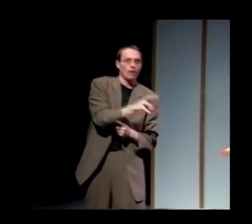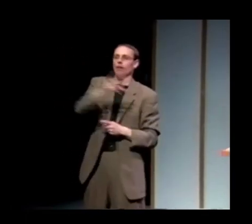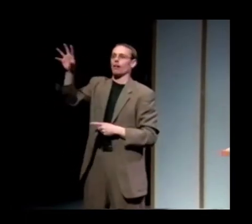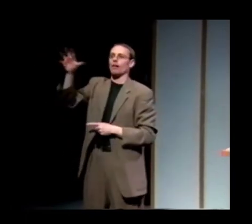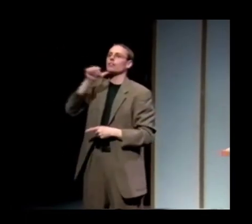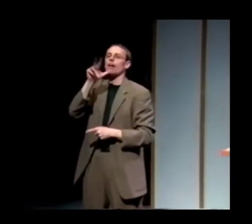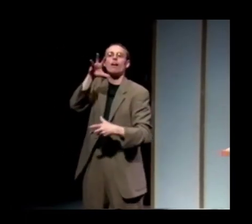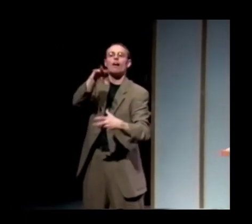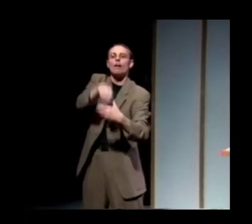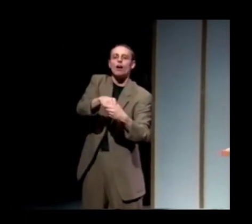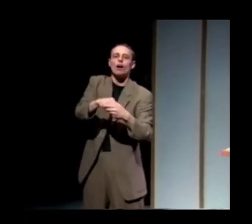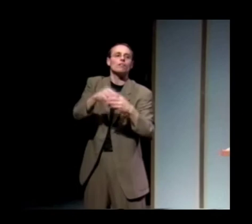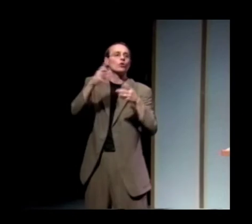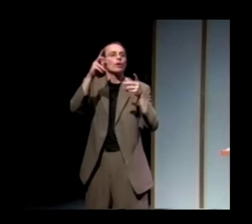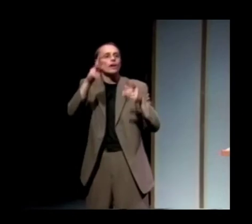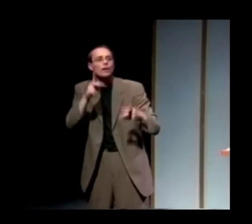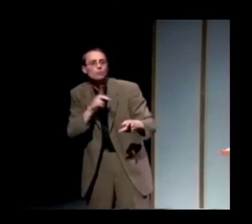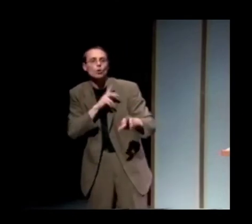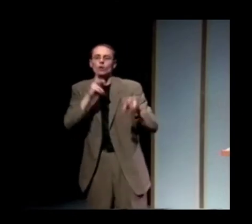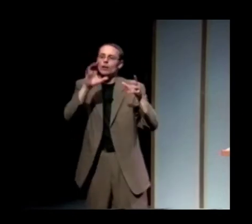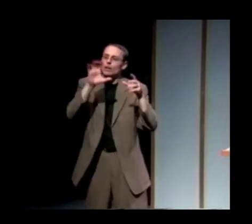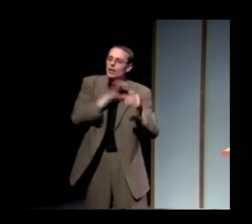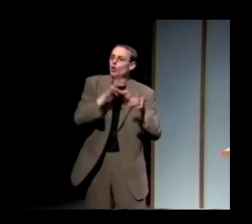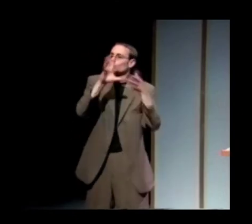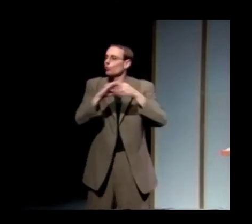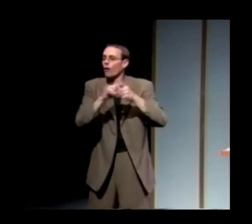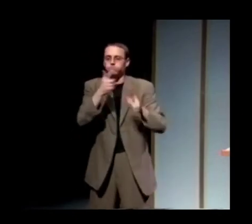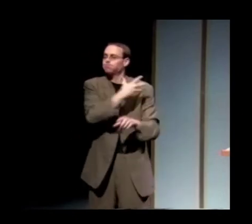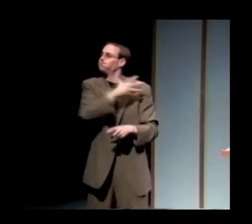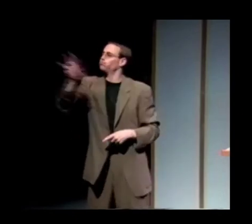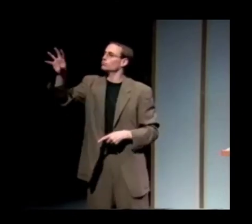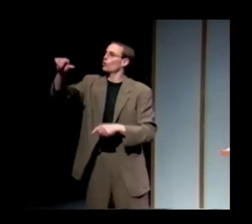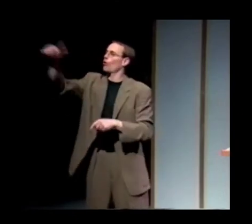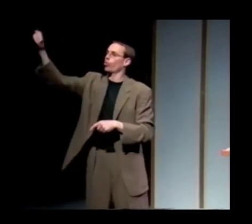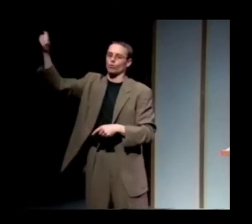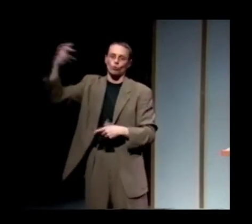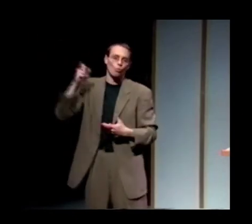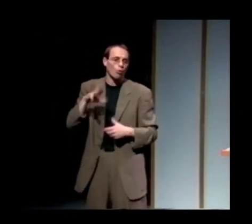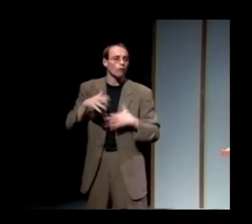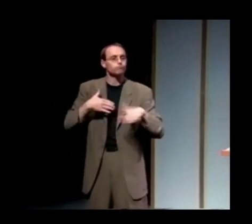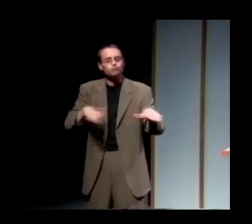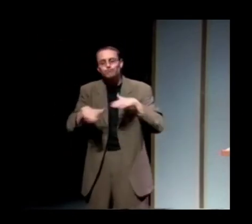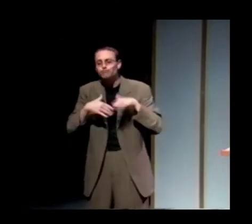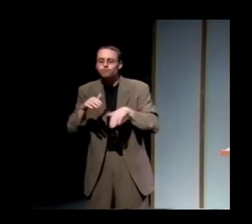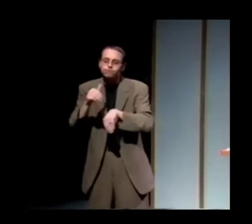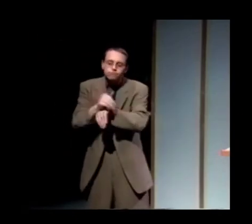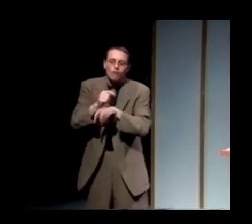AND THEN YOU CUT AWAY TO THE SHIP. OK. SO THE CHARACTER'S STORY GOES ON,